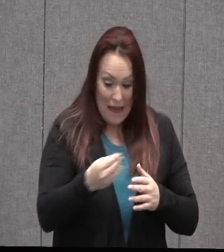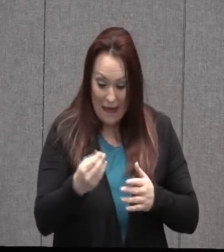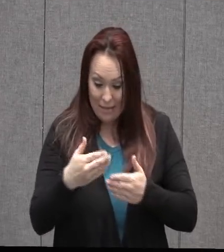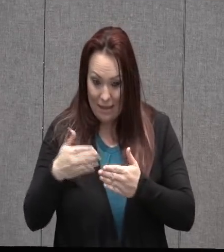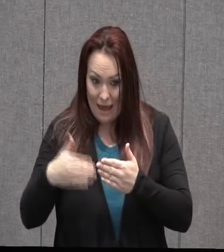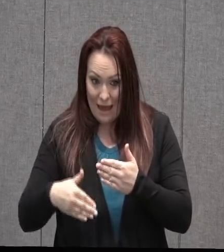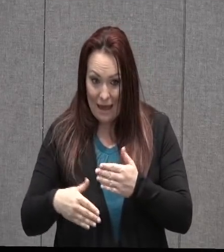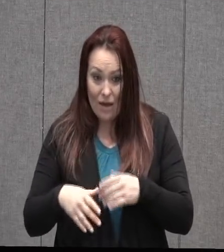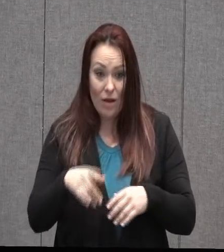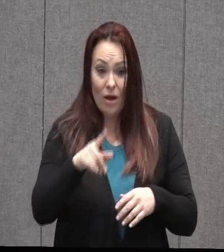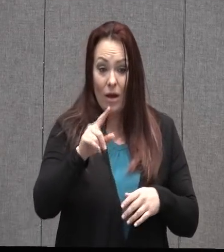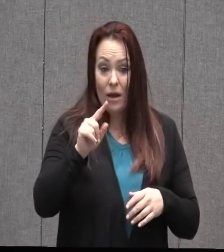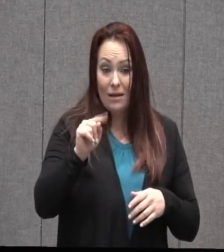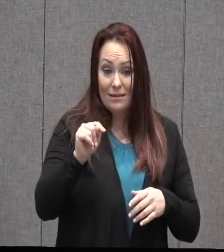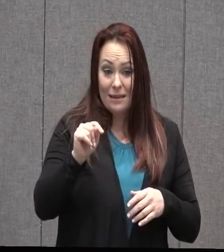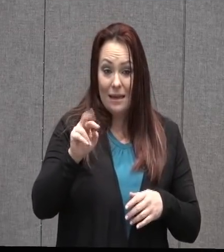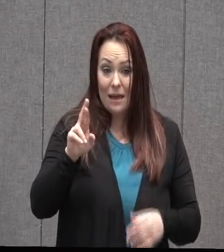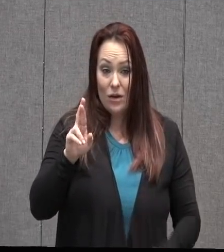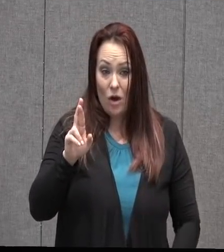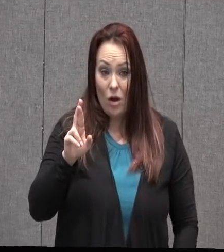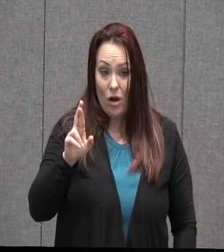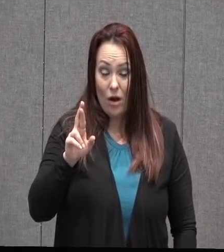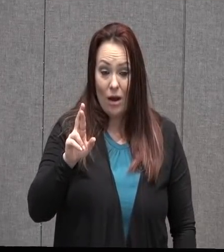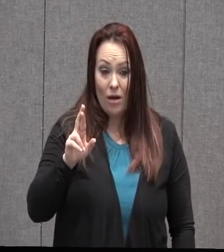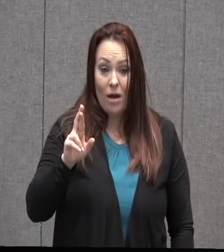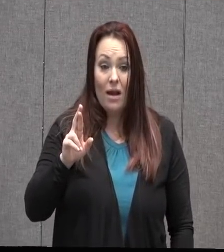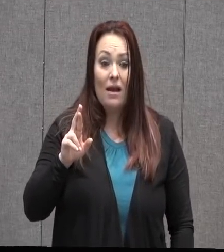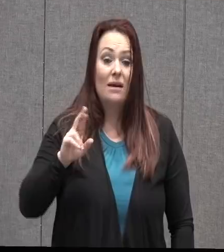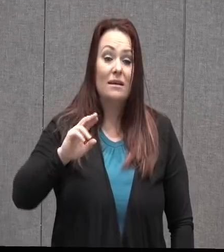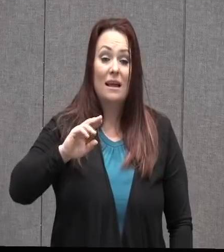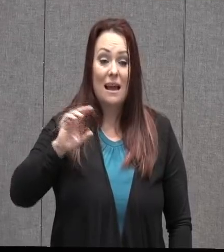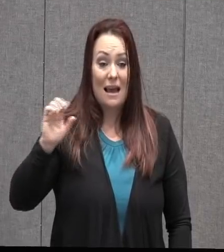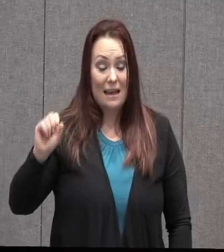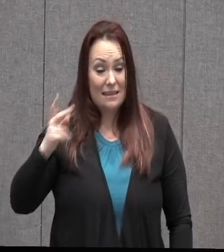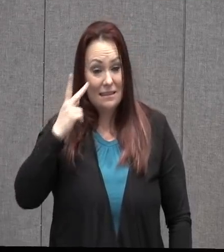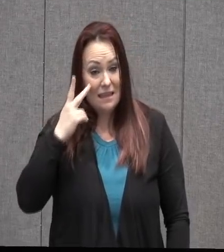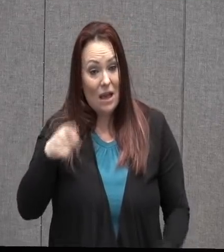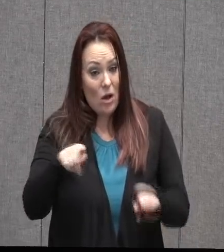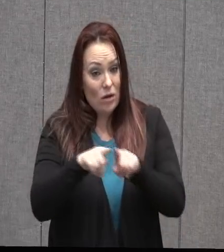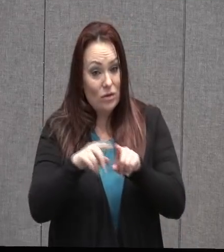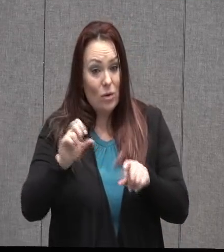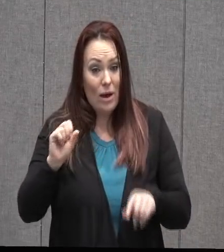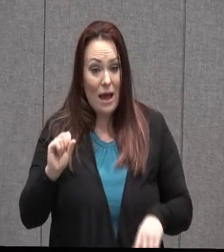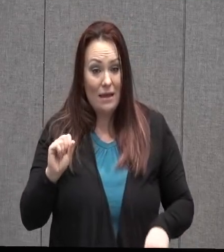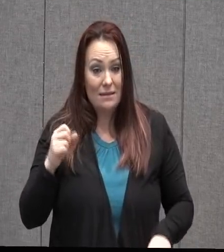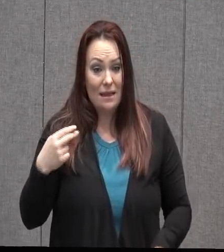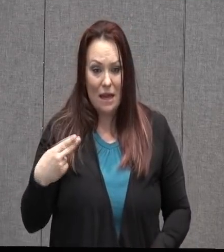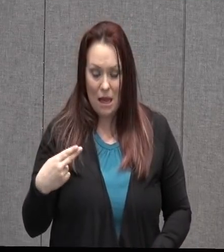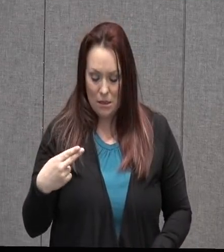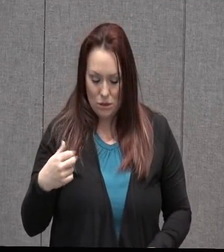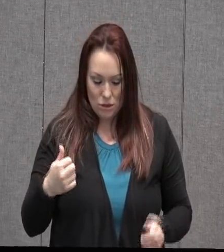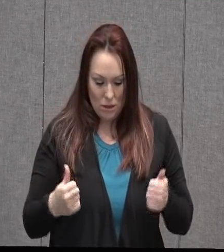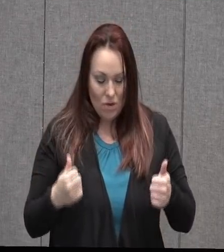I see t and r and I also see s and h. So which one's the blend?